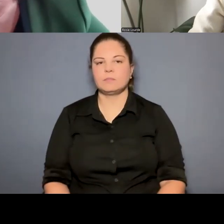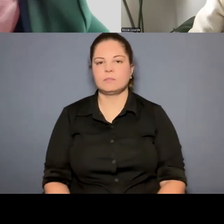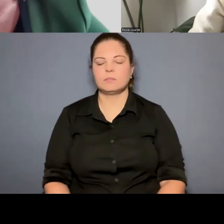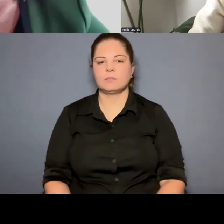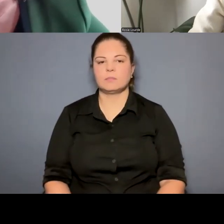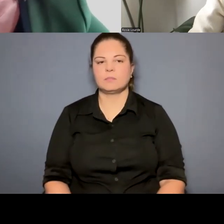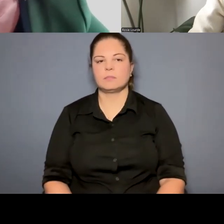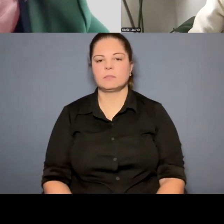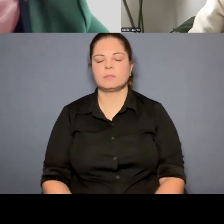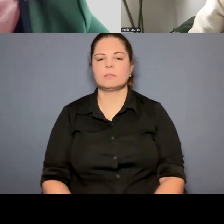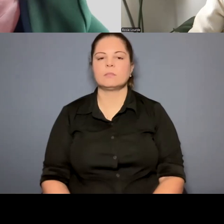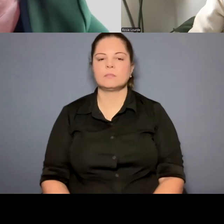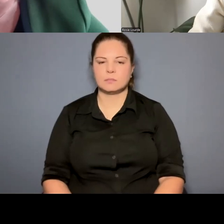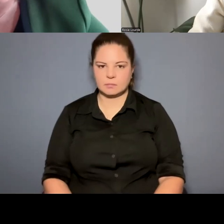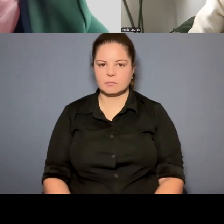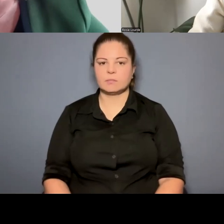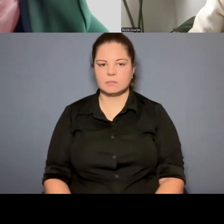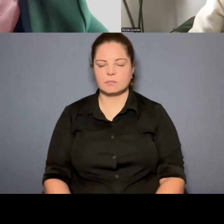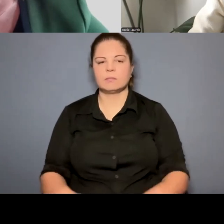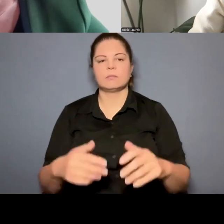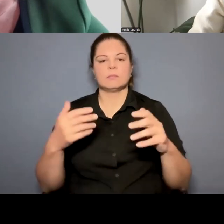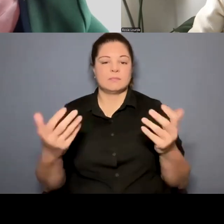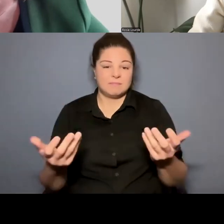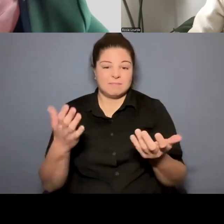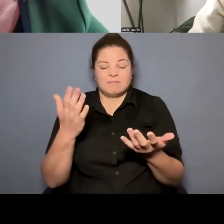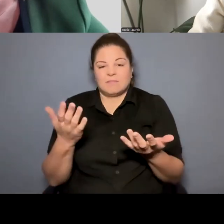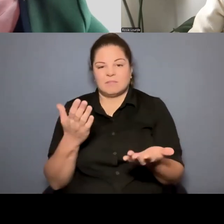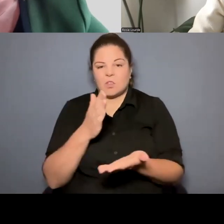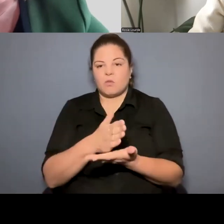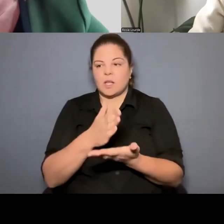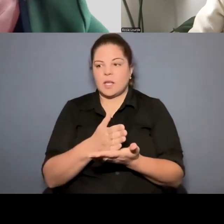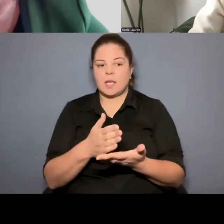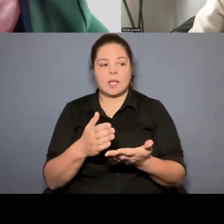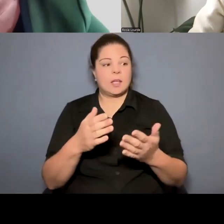and then the reality is not every incident will turn into a formal complaint.